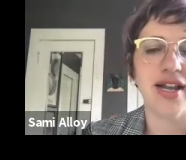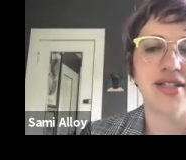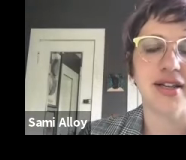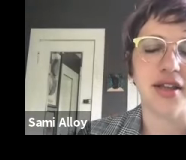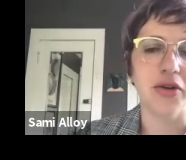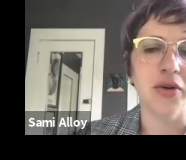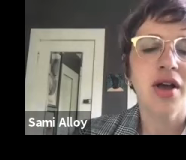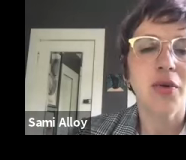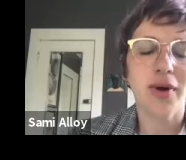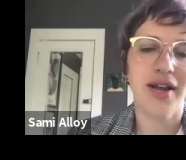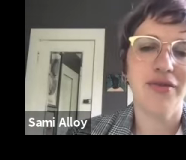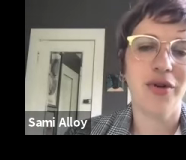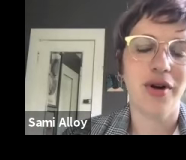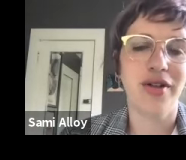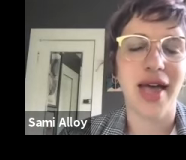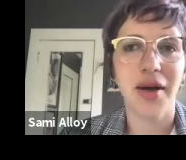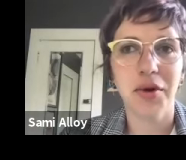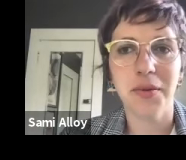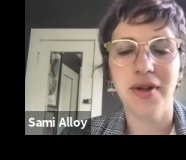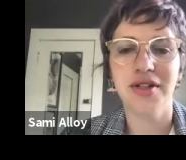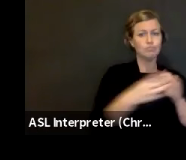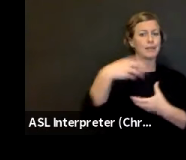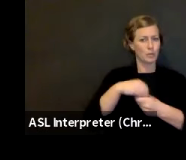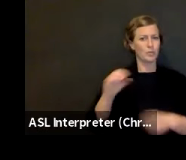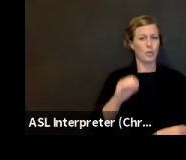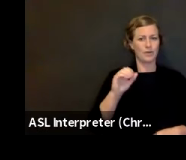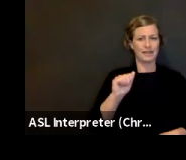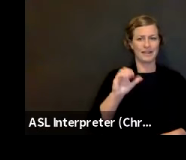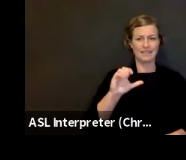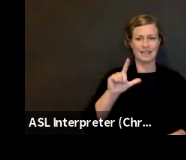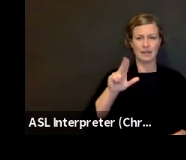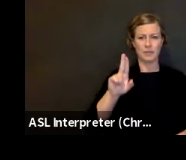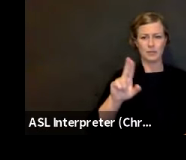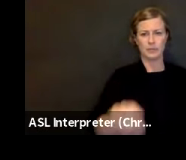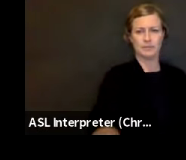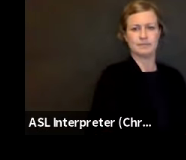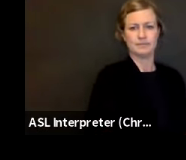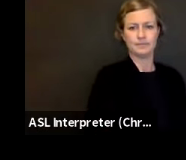Oregon's health justice recovery alliance, a statewide coalition of about 70 organizations including the Oregon